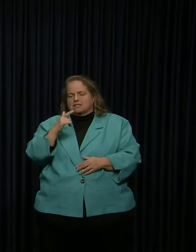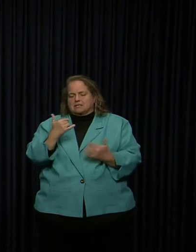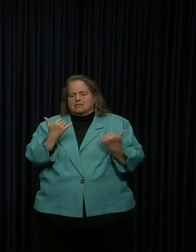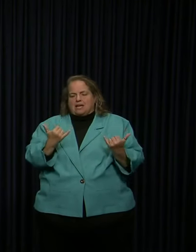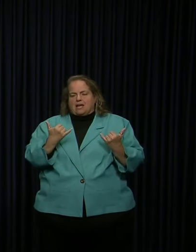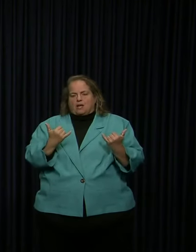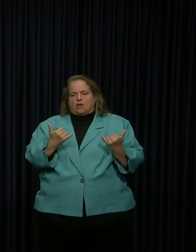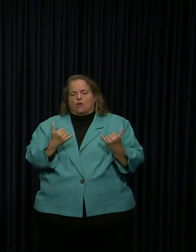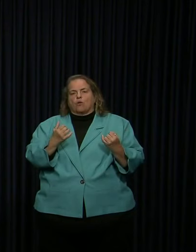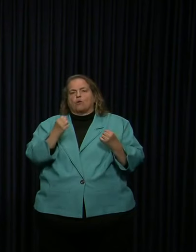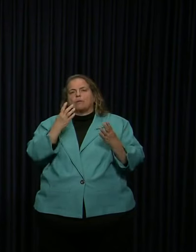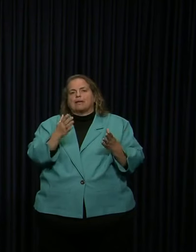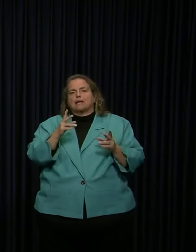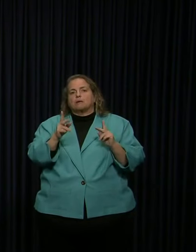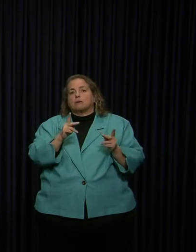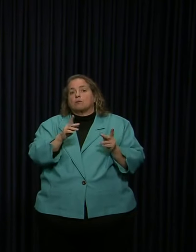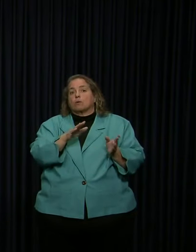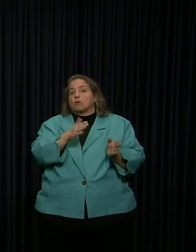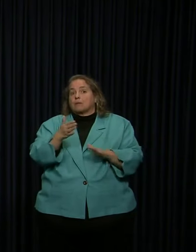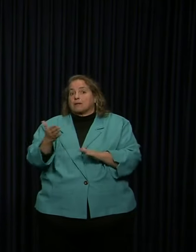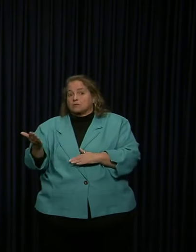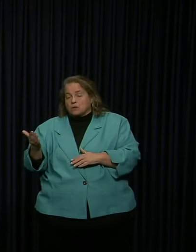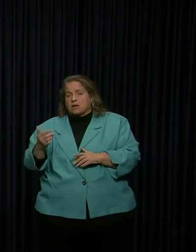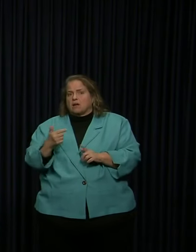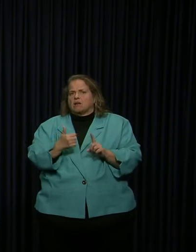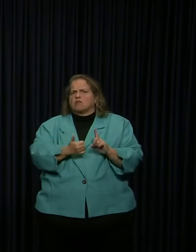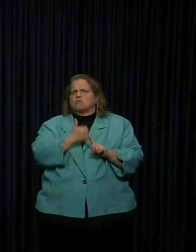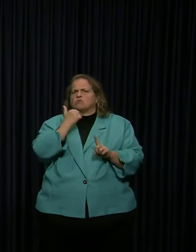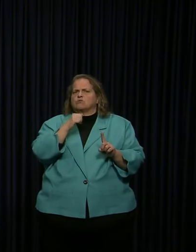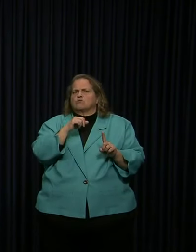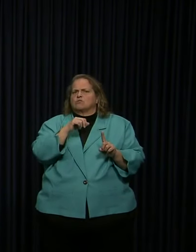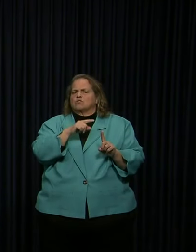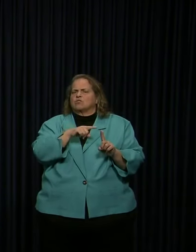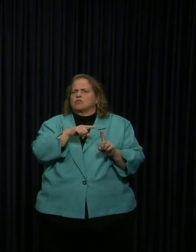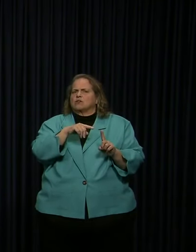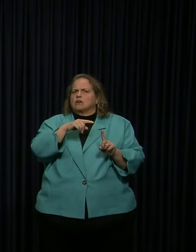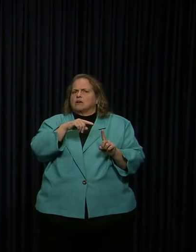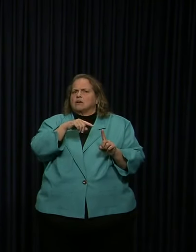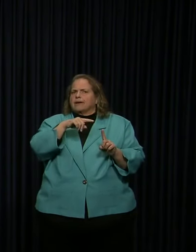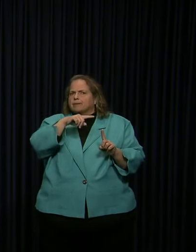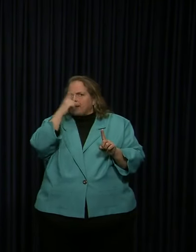SHOULD BE DOING BETTER, AND WE